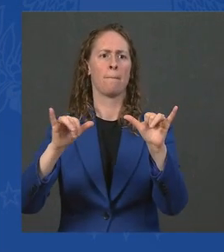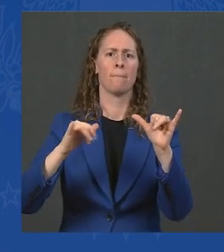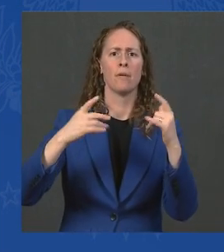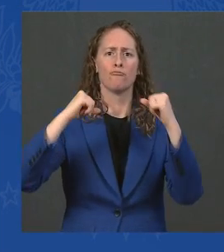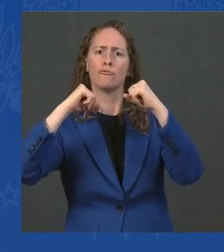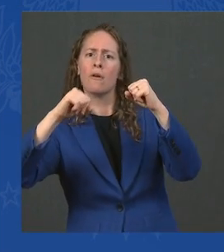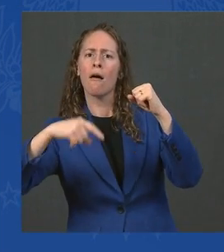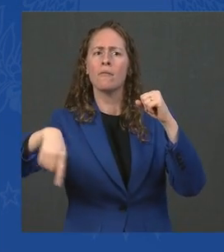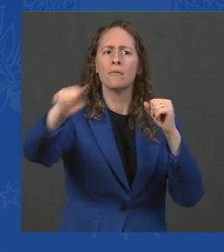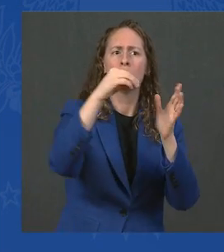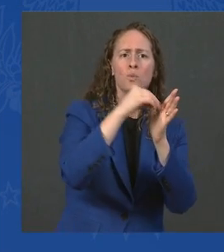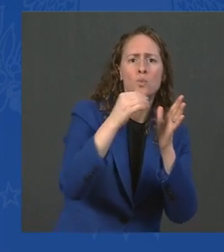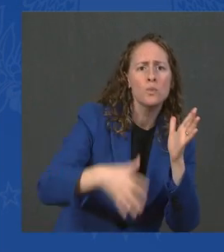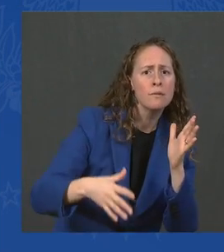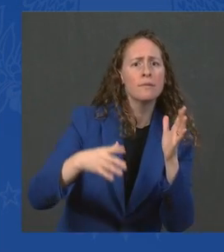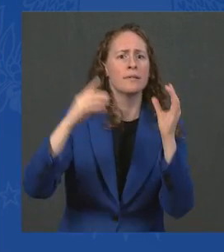I was able to receive the COVID vaccination.